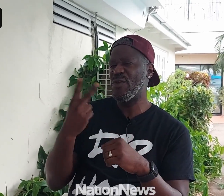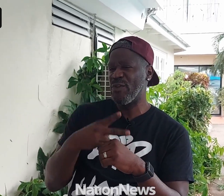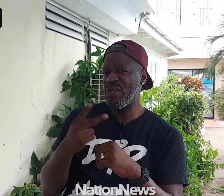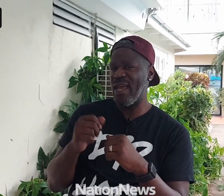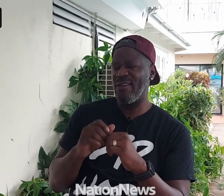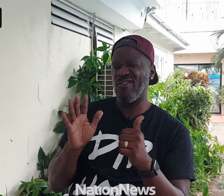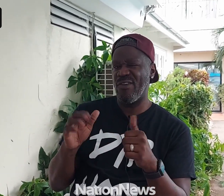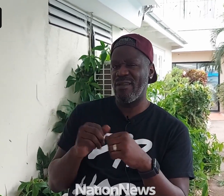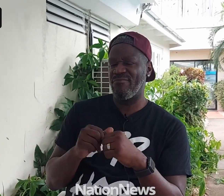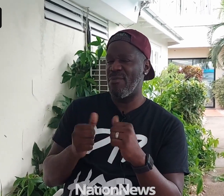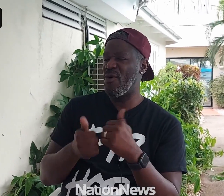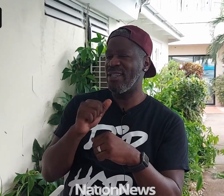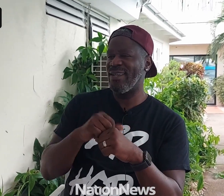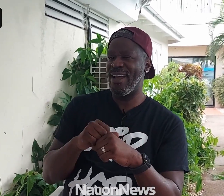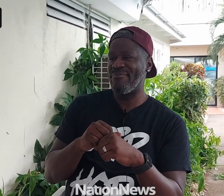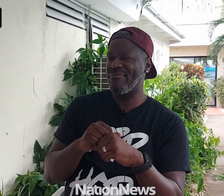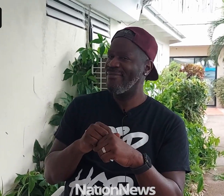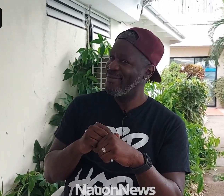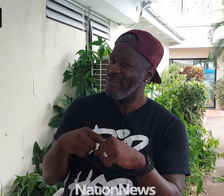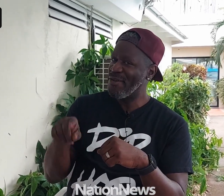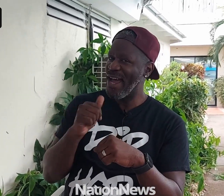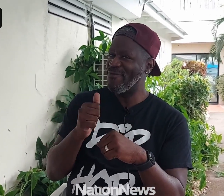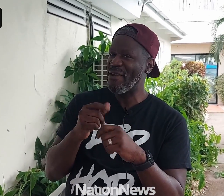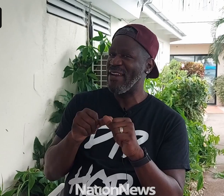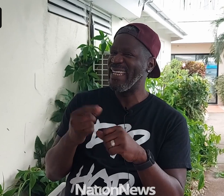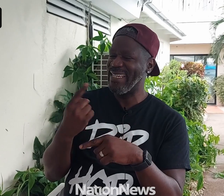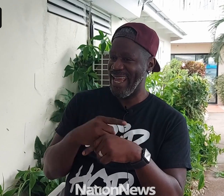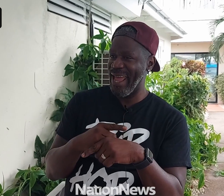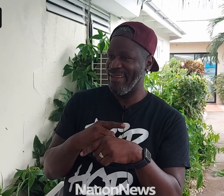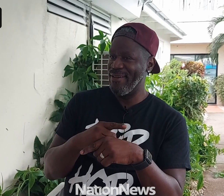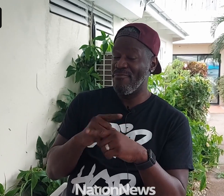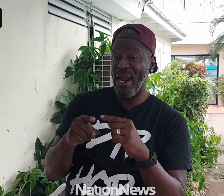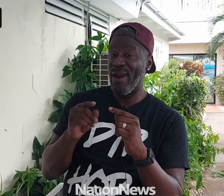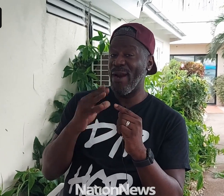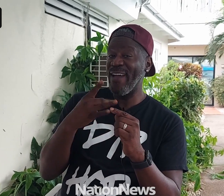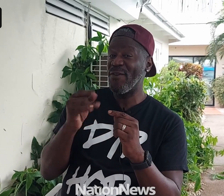for two days great but most of the time you guys won't even last a day but I would like